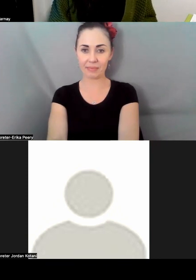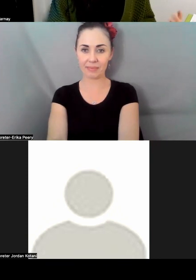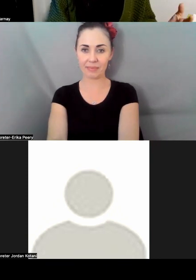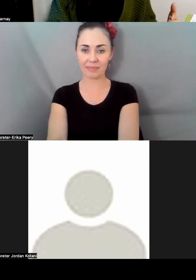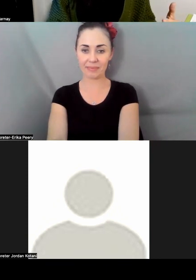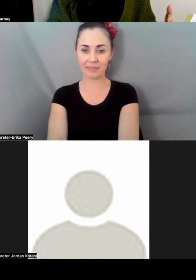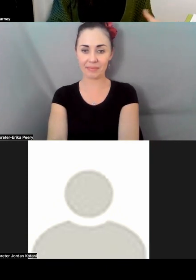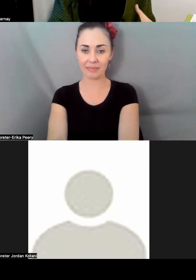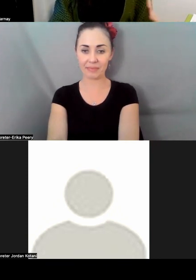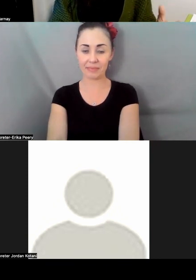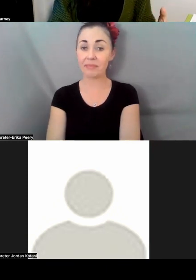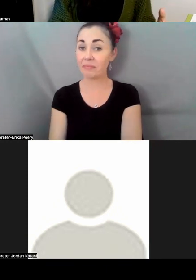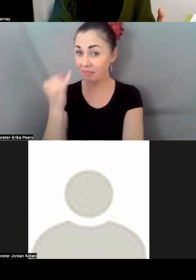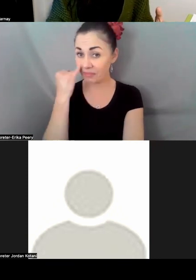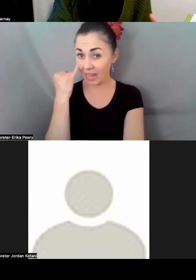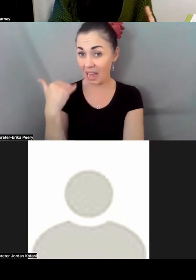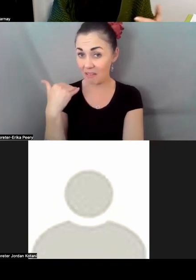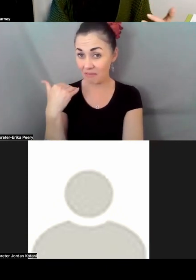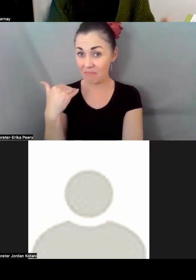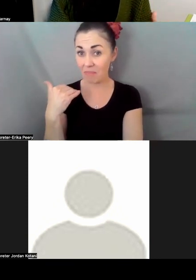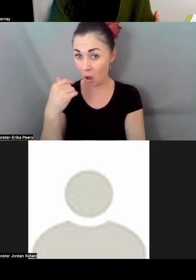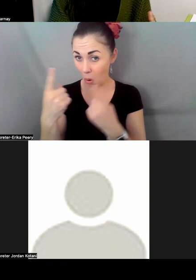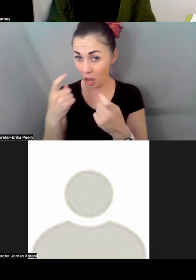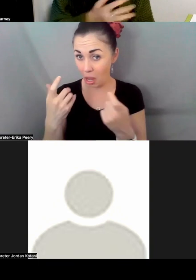If you do have questions and don't want to ask them here, that is absolutely okay. You can put